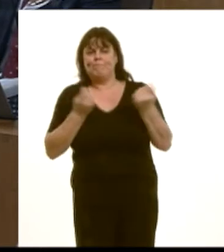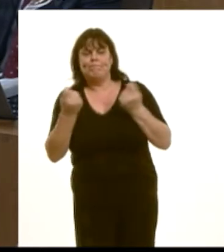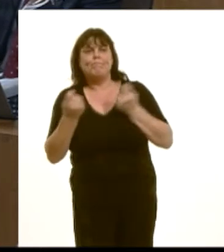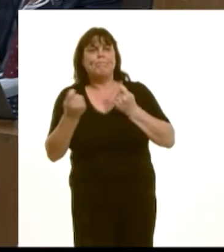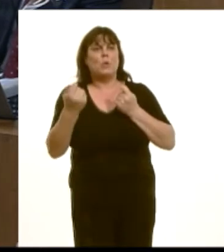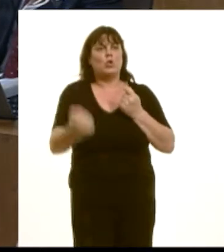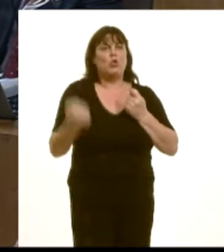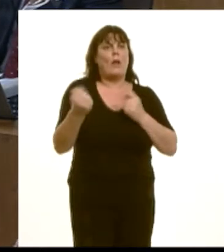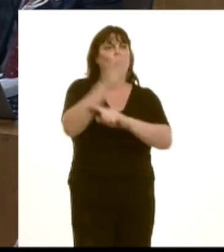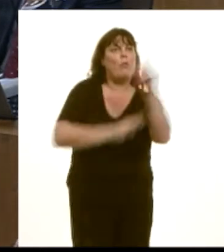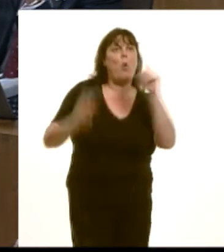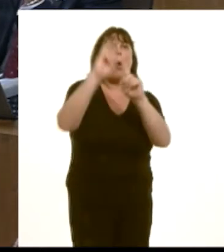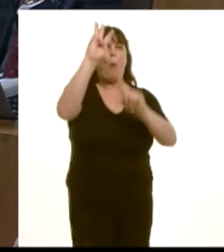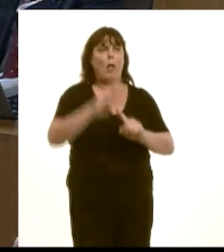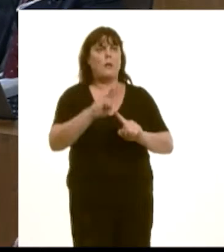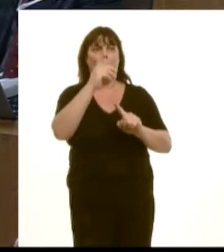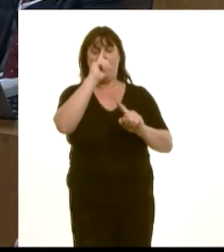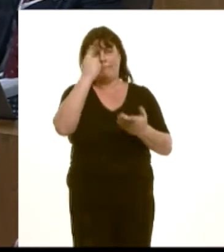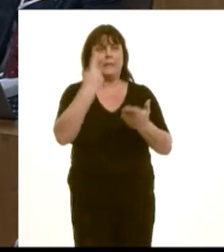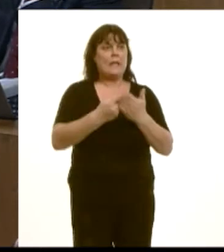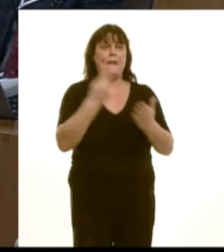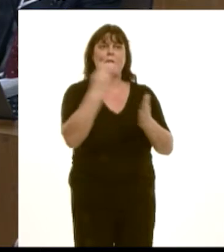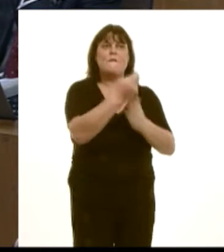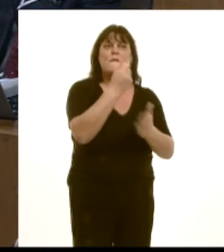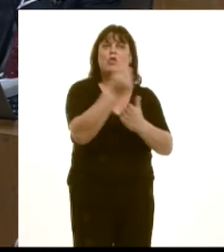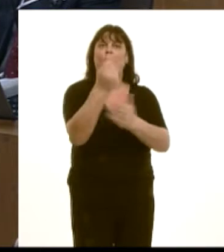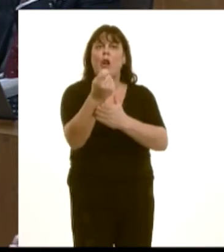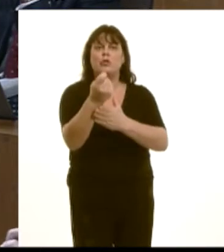the fare structure for the whole of Wales. We very much welcome the fact that 230